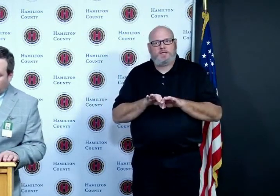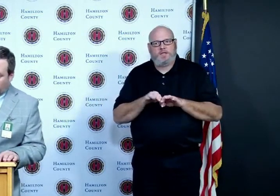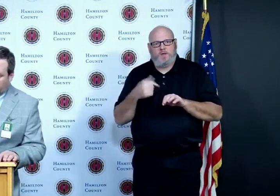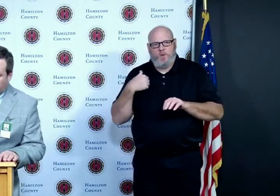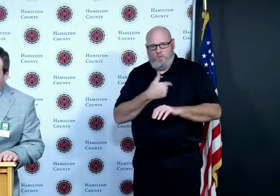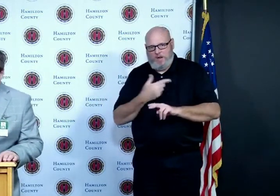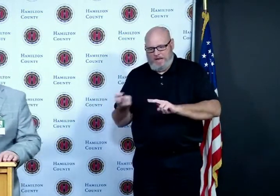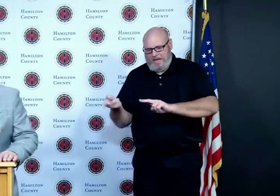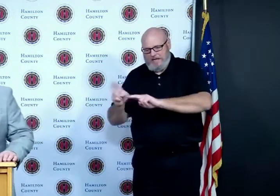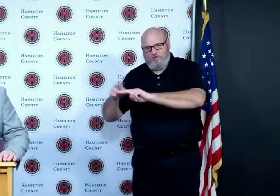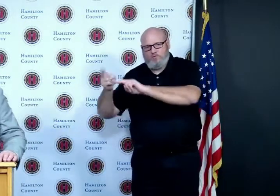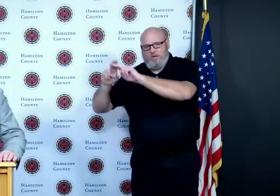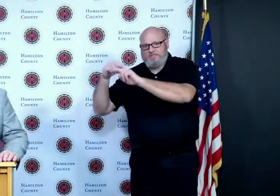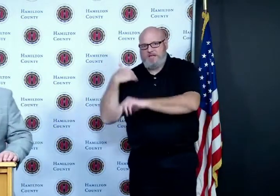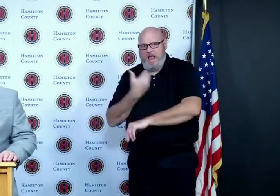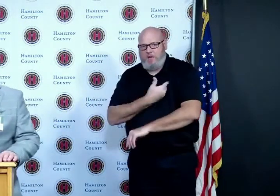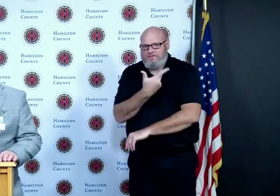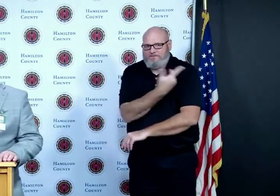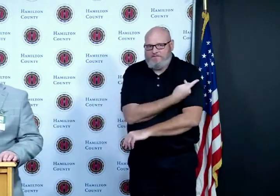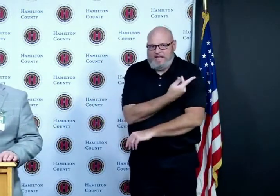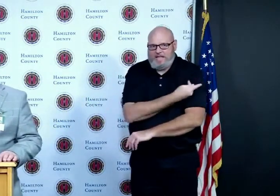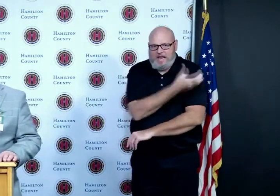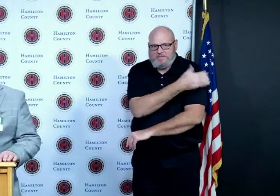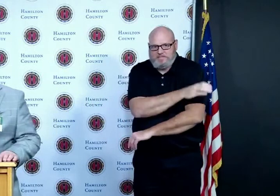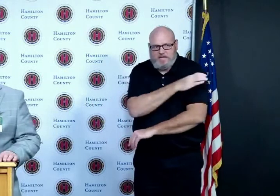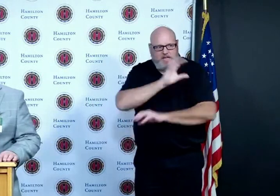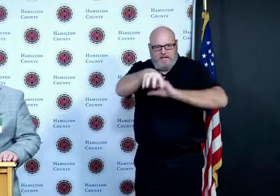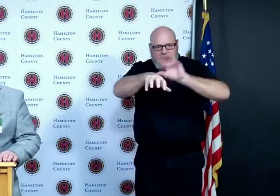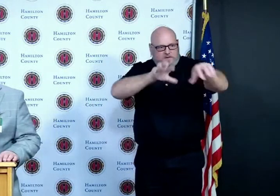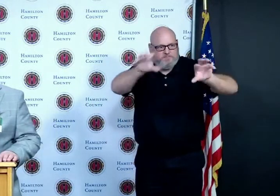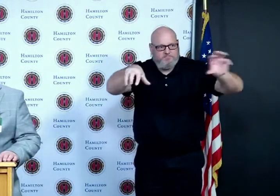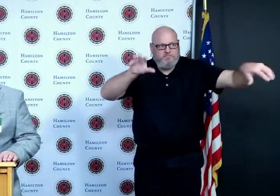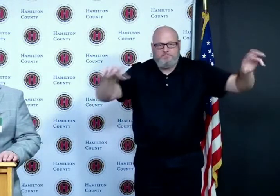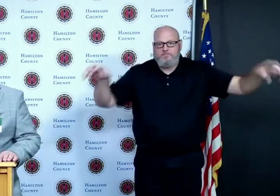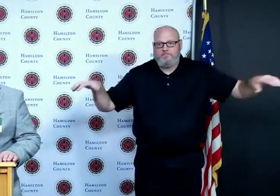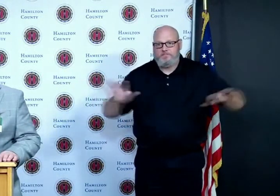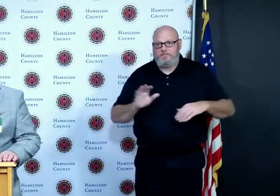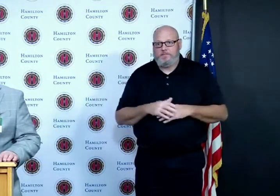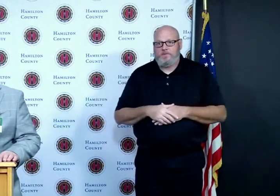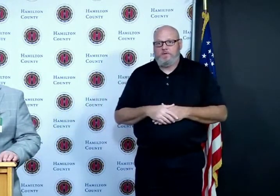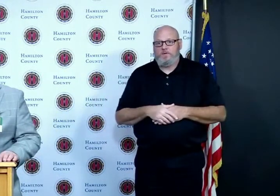our continue our community continues to be best in the state with regards to access to testing